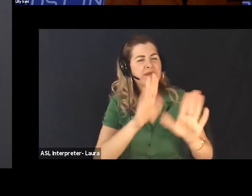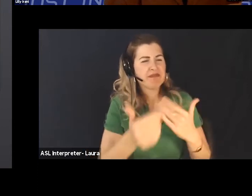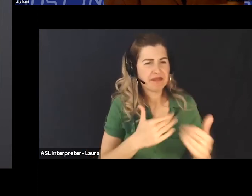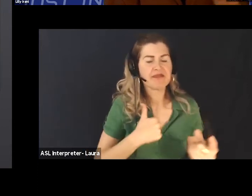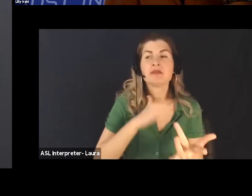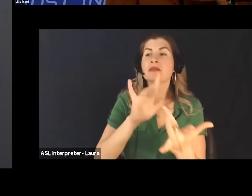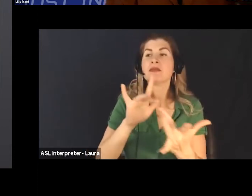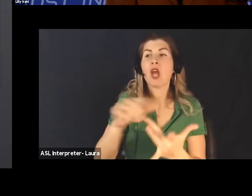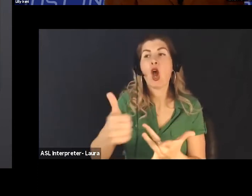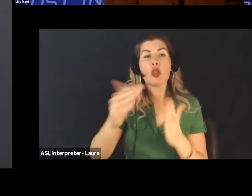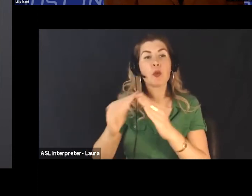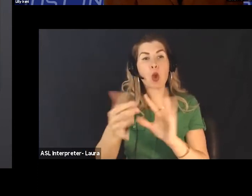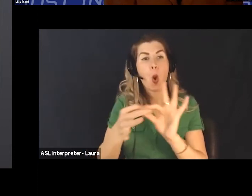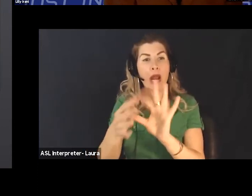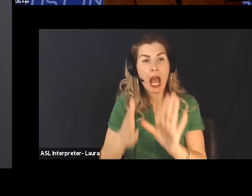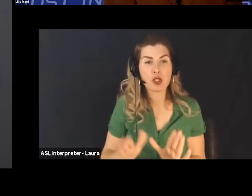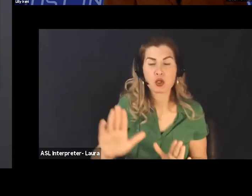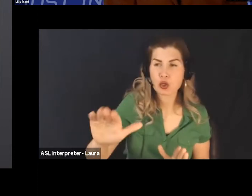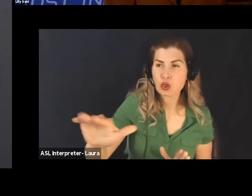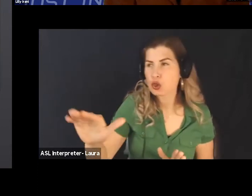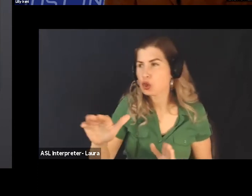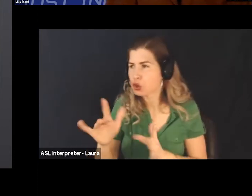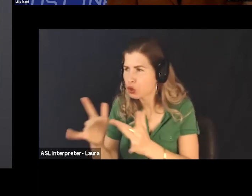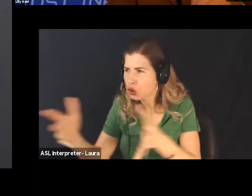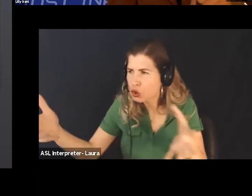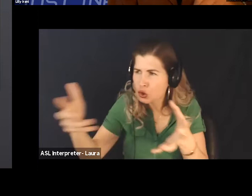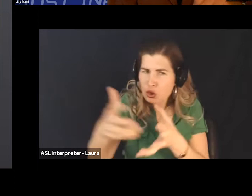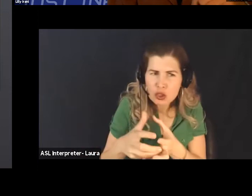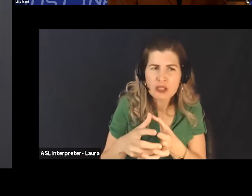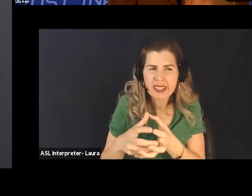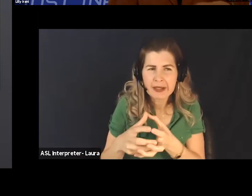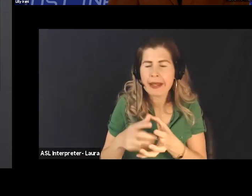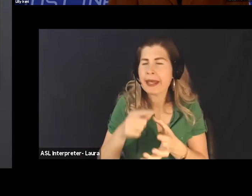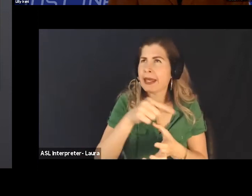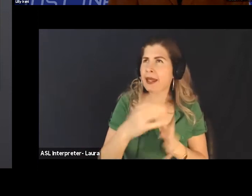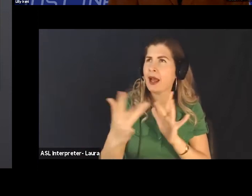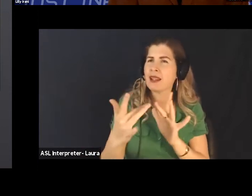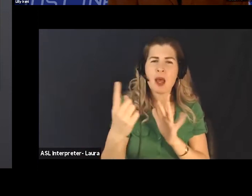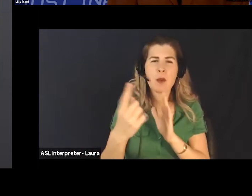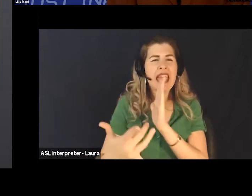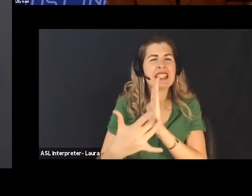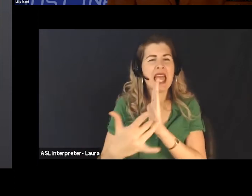He knew there were part of different organizations. And so he got in touch with someone in tech worker coalition San Diego and